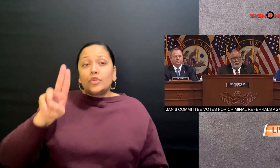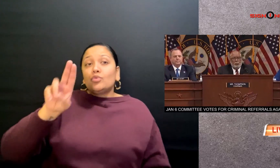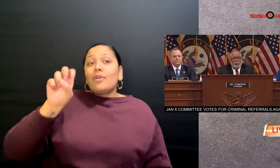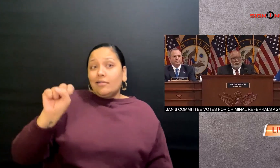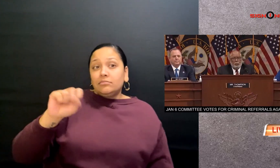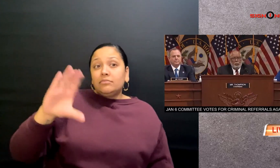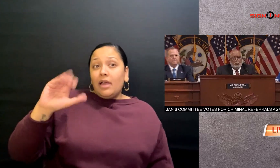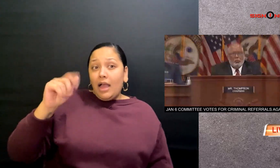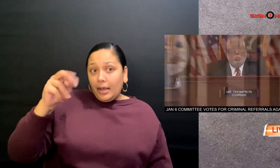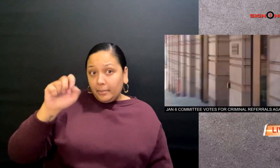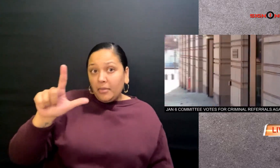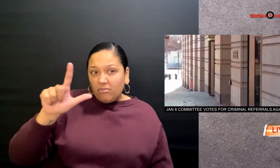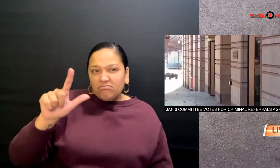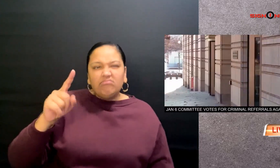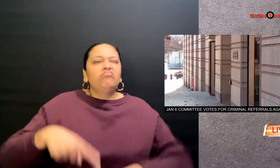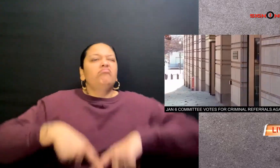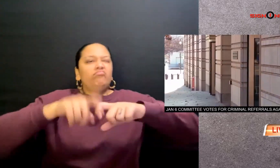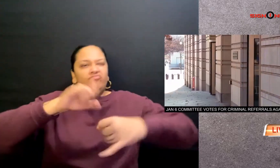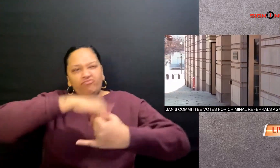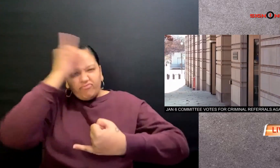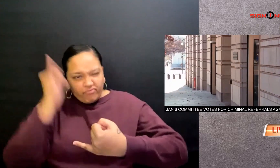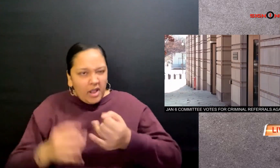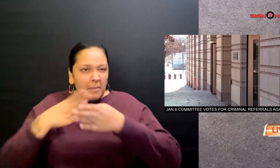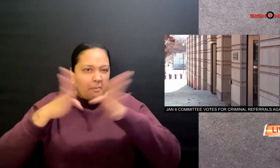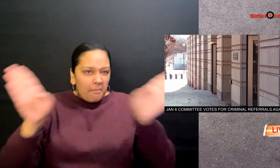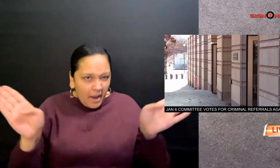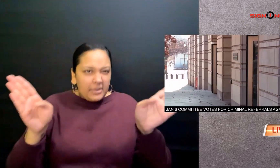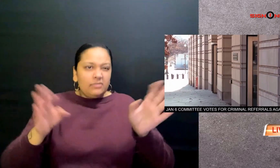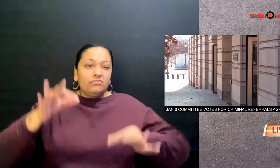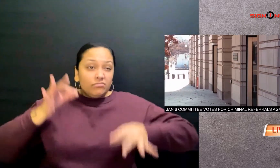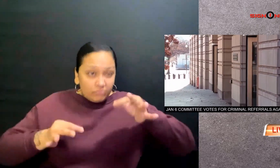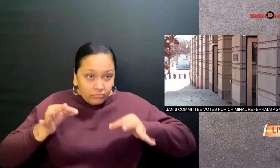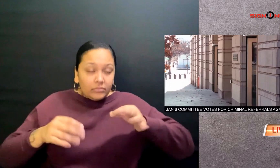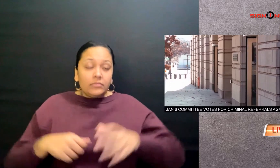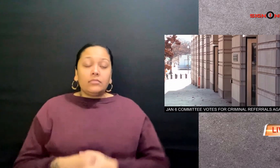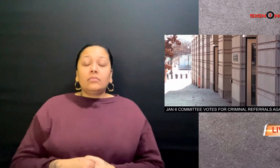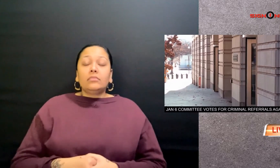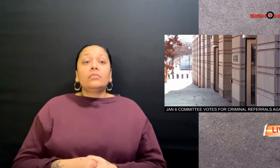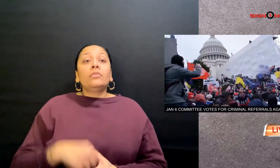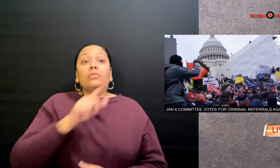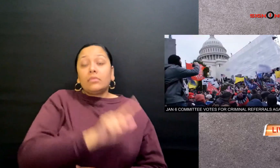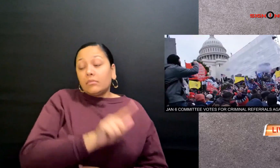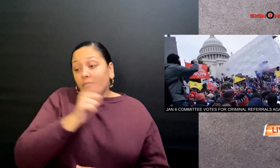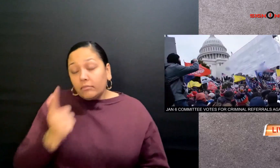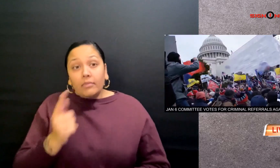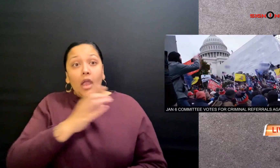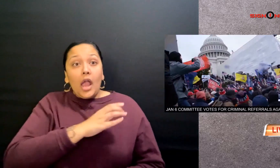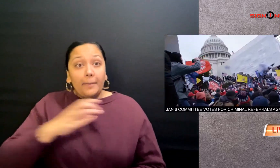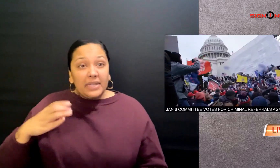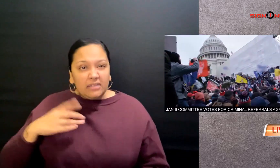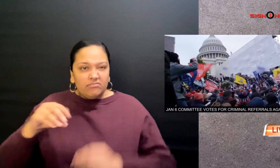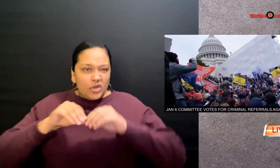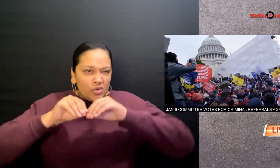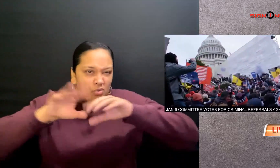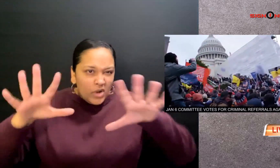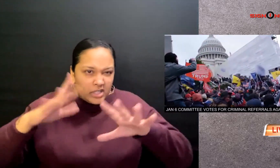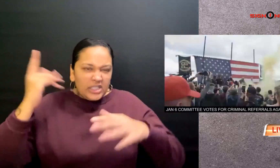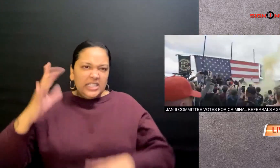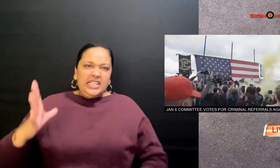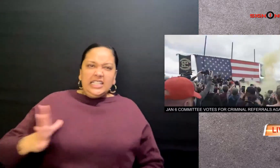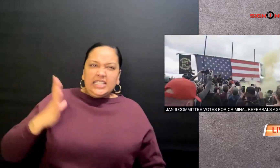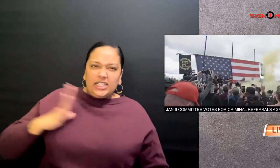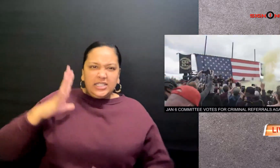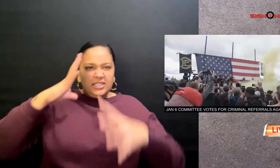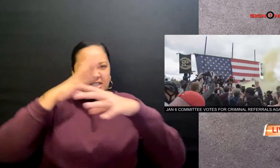held its final public hearing then the committee released its executive summary